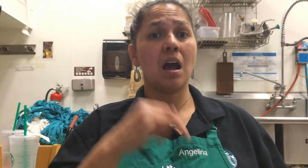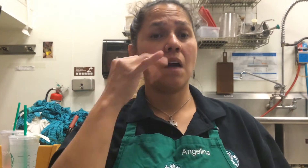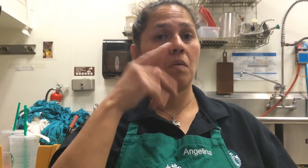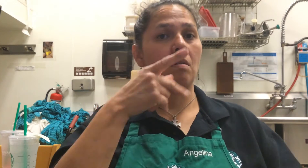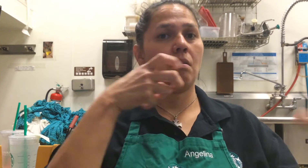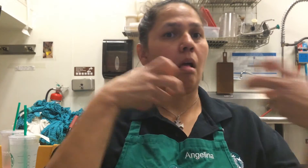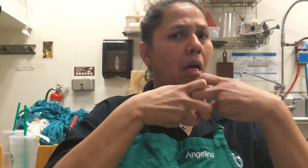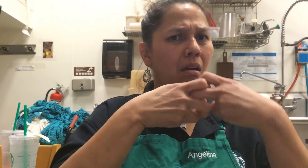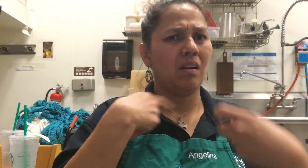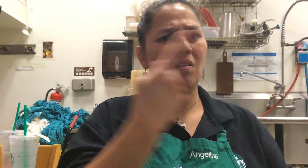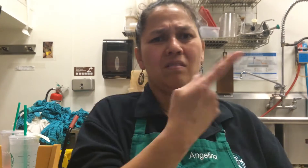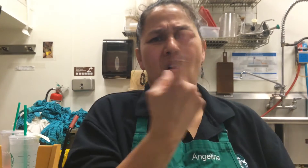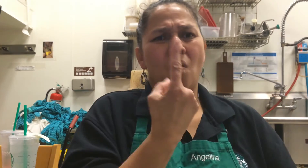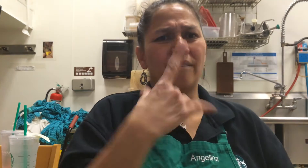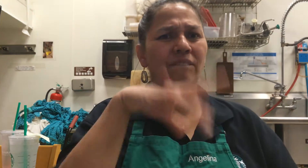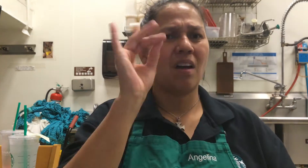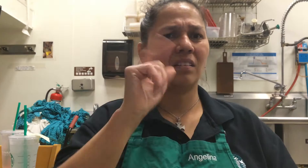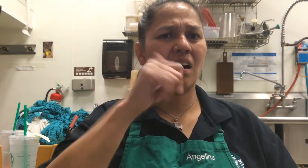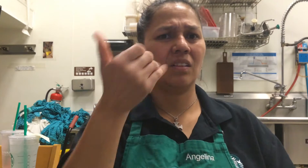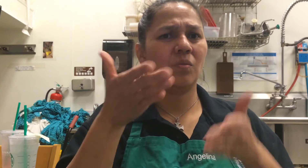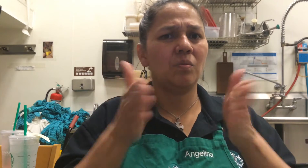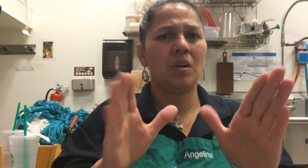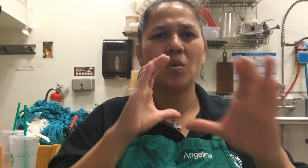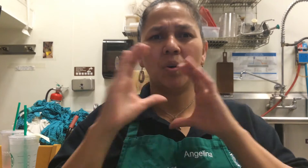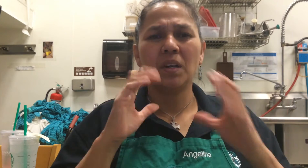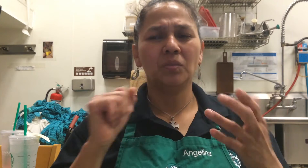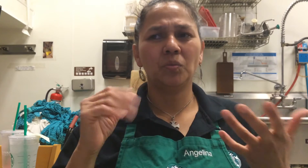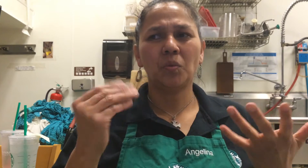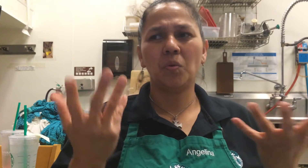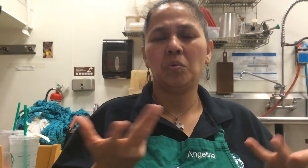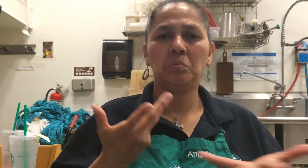Whenever we run into a communication issue, we always come up with a solution